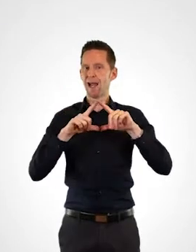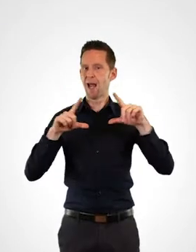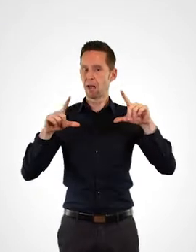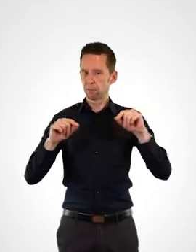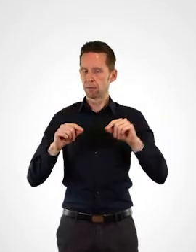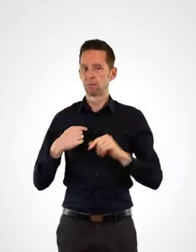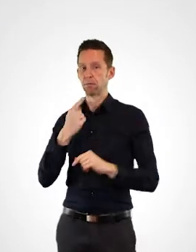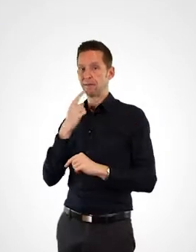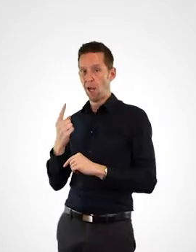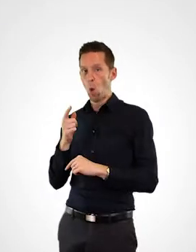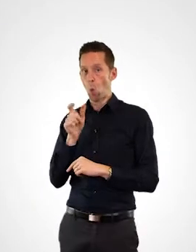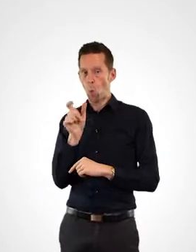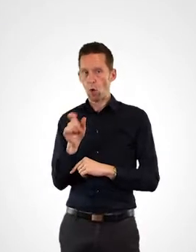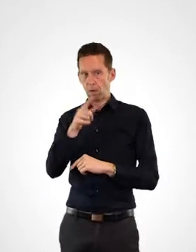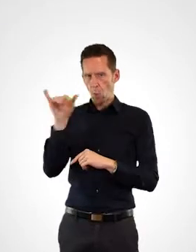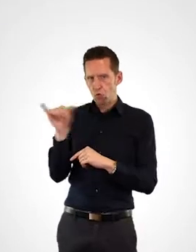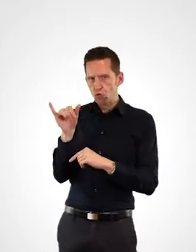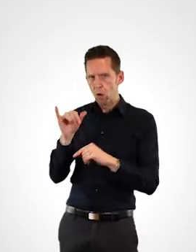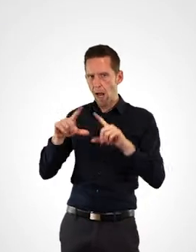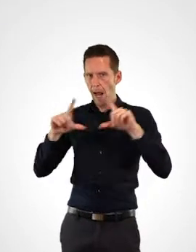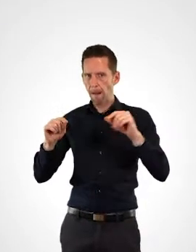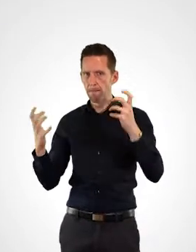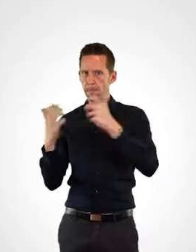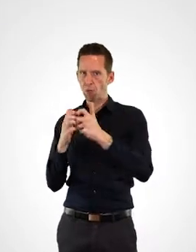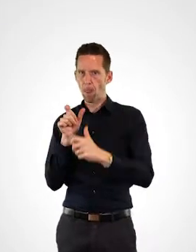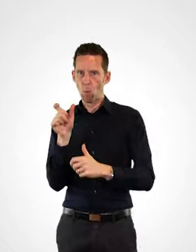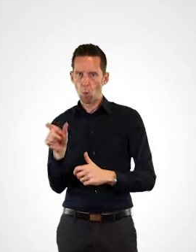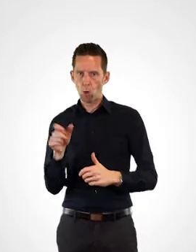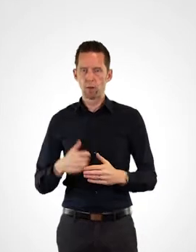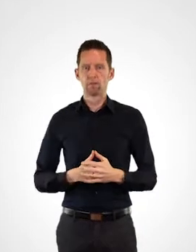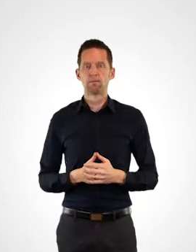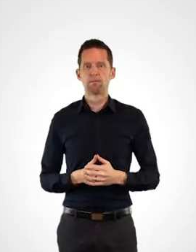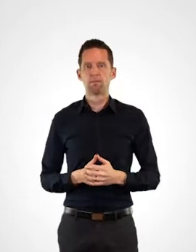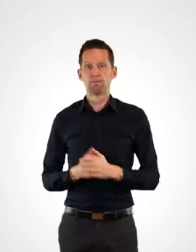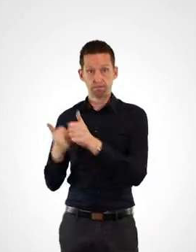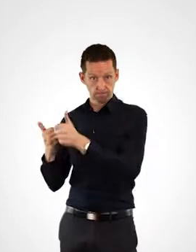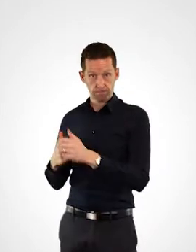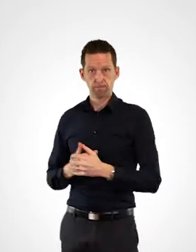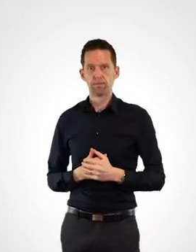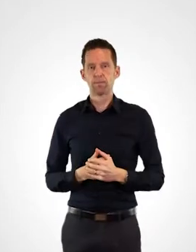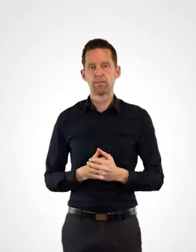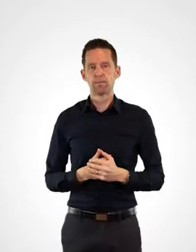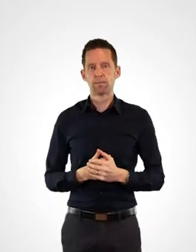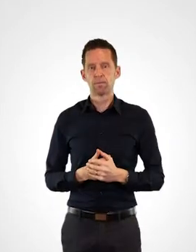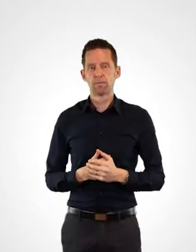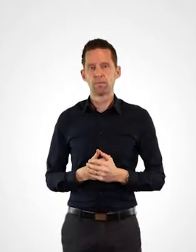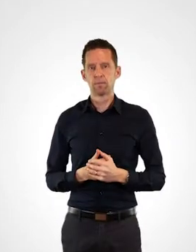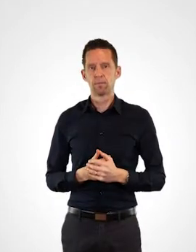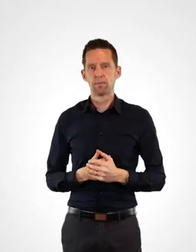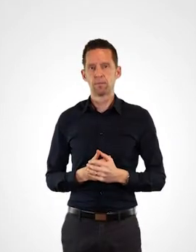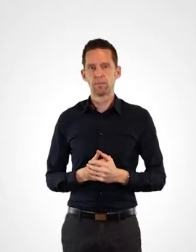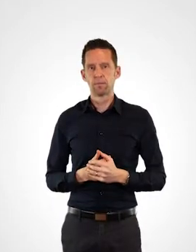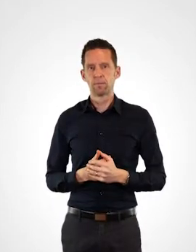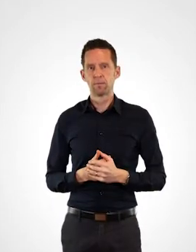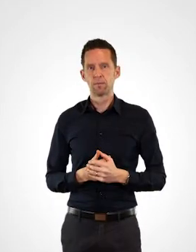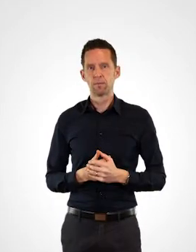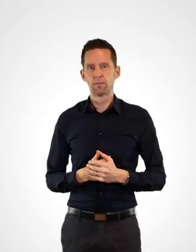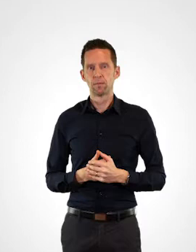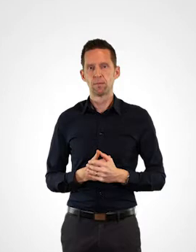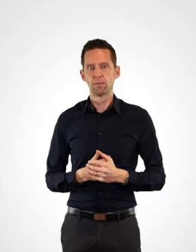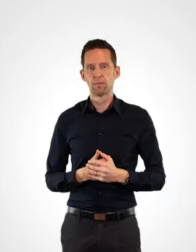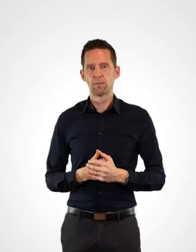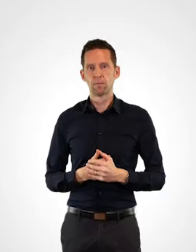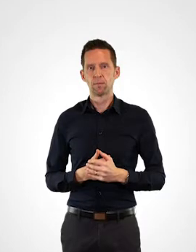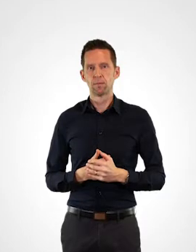And then I'll say the word and you show me which card matches the word.